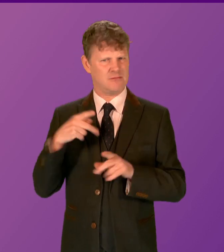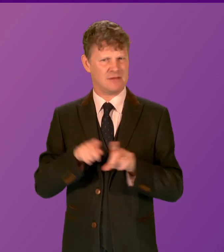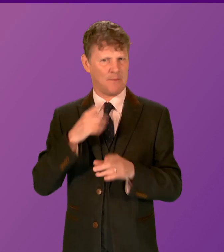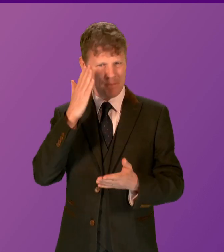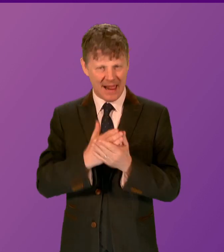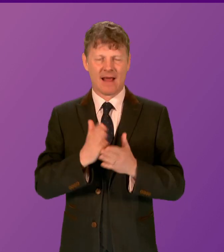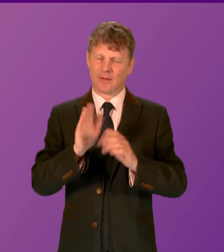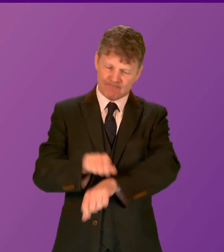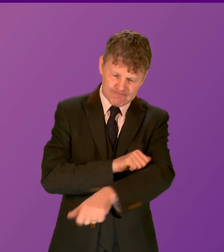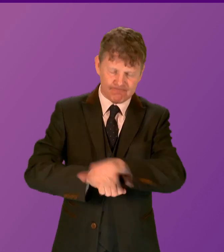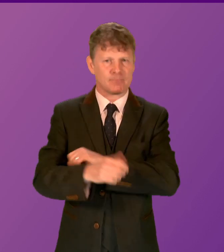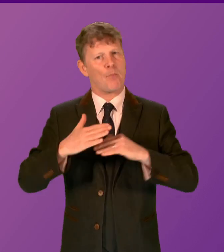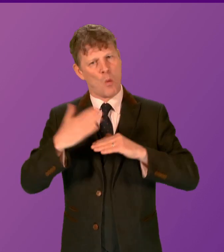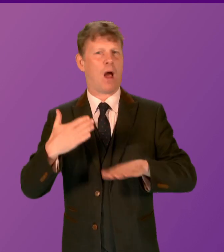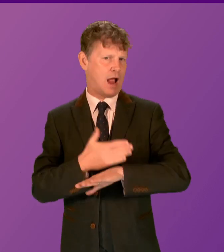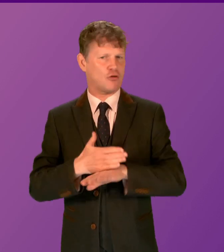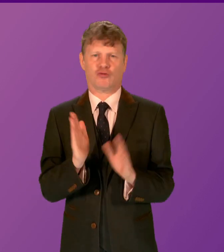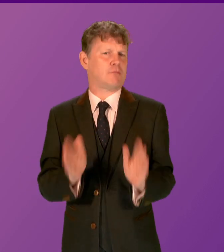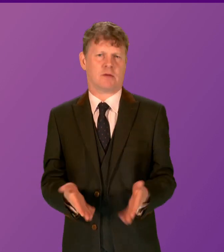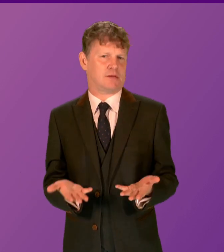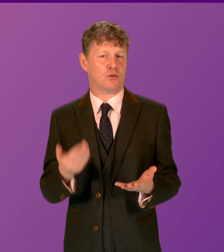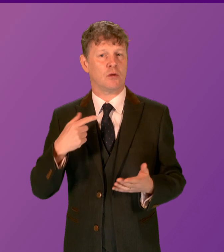further action, because we know that the rise is unwelcome.